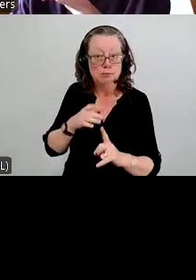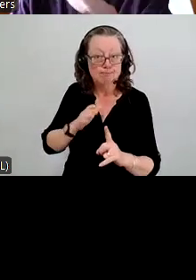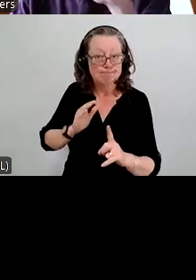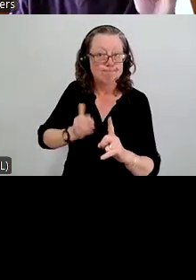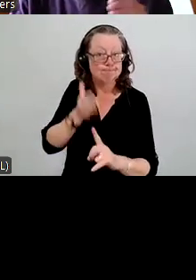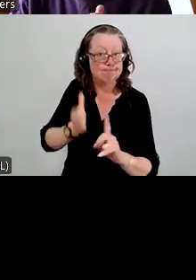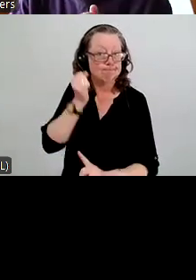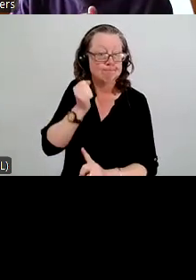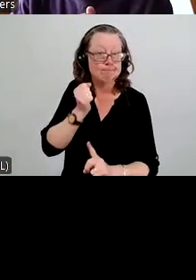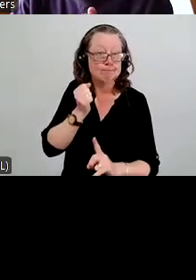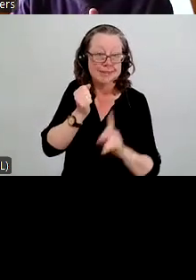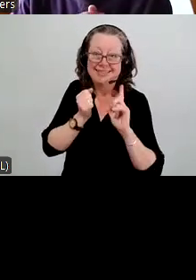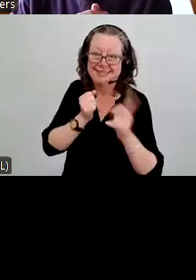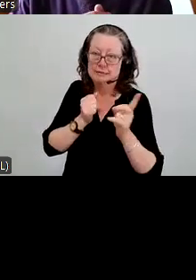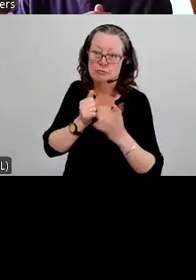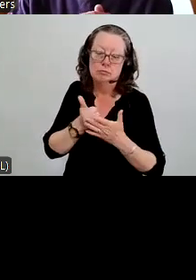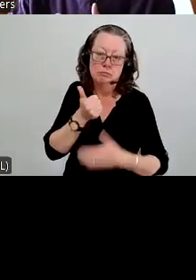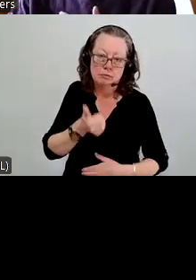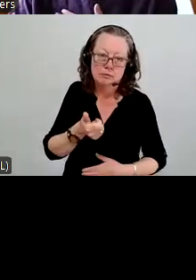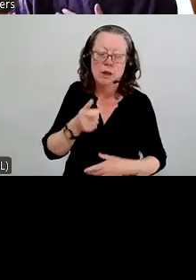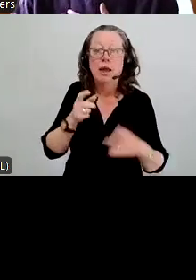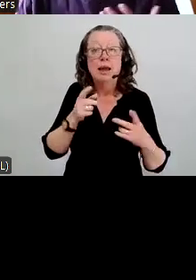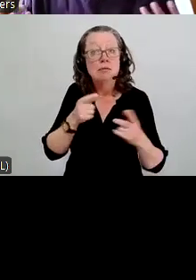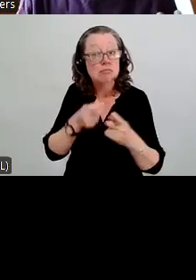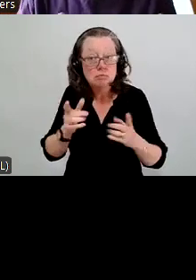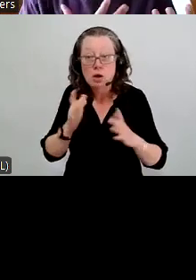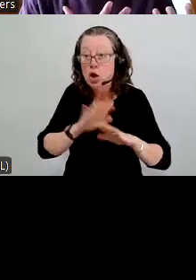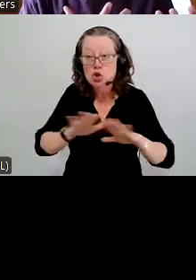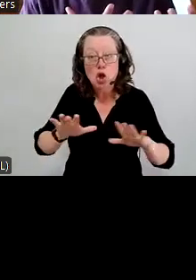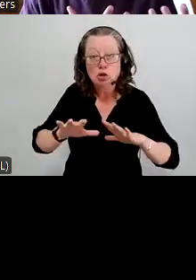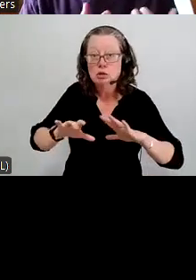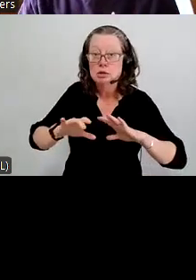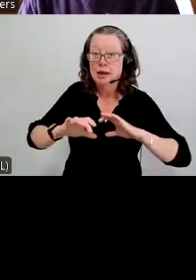you might not want to run any marketing pixels because it's just feeding in data into that.